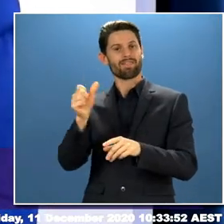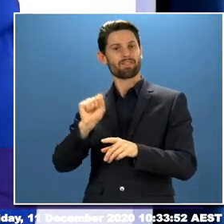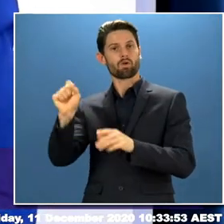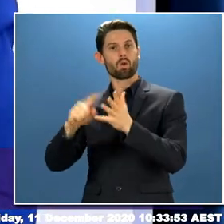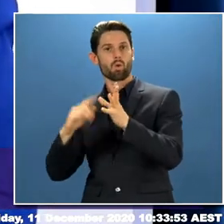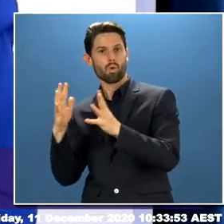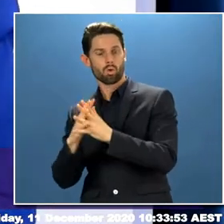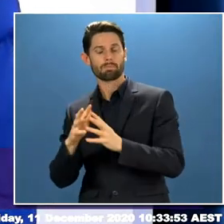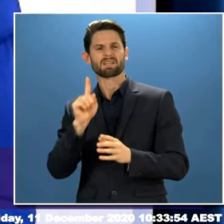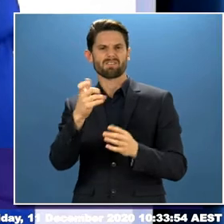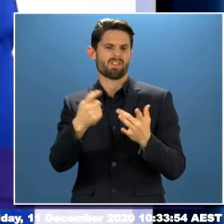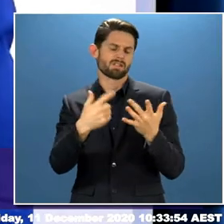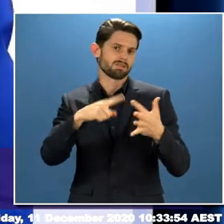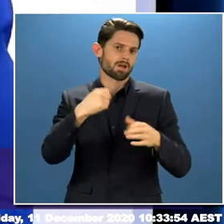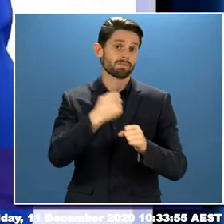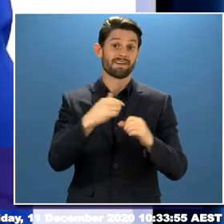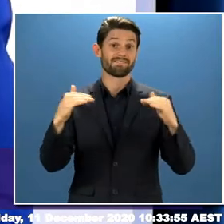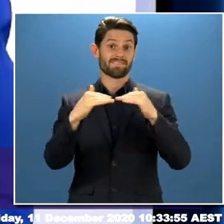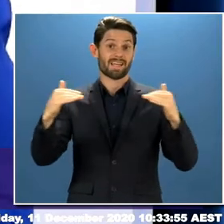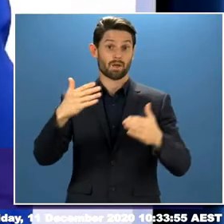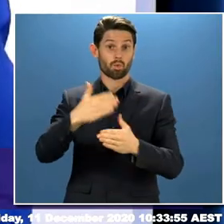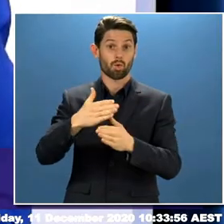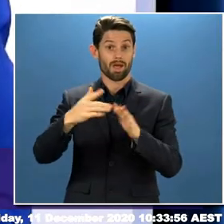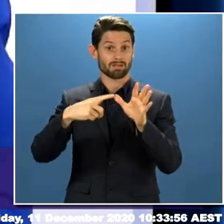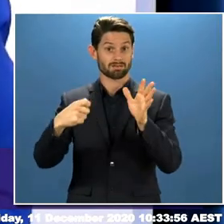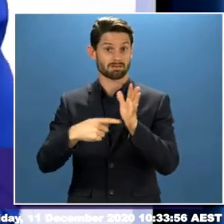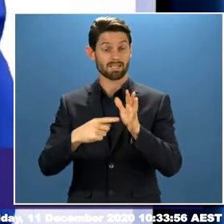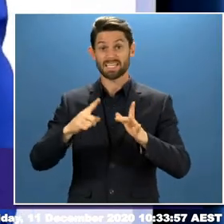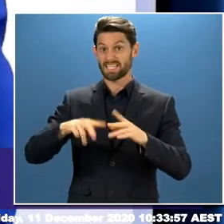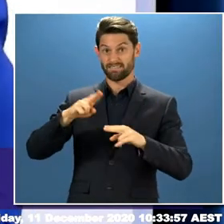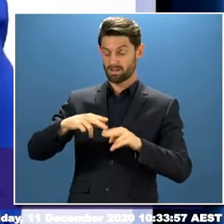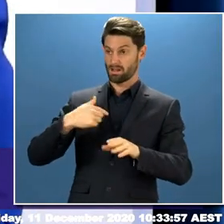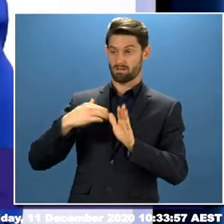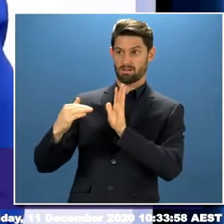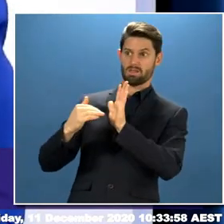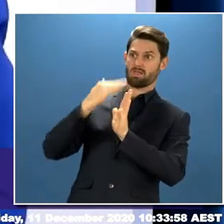So if you are unfairly dismissed because of disability, there is a remedy there.